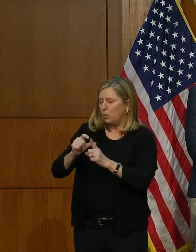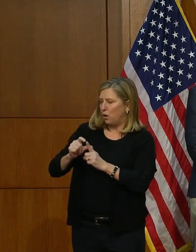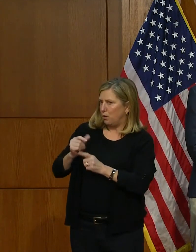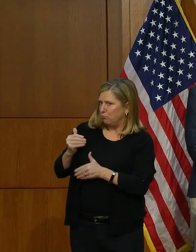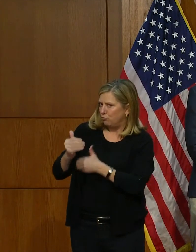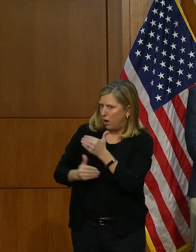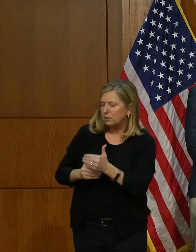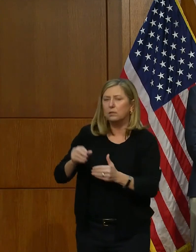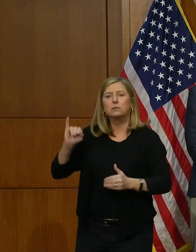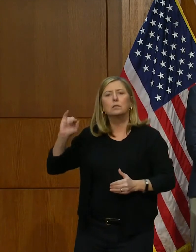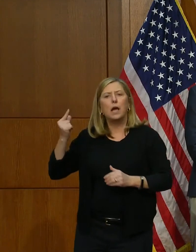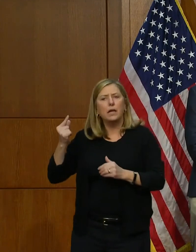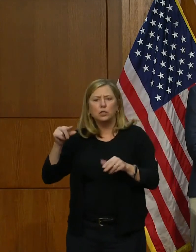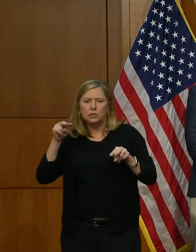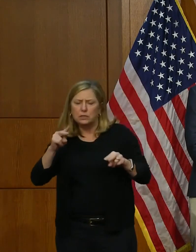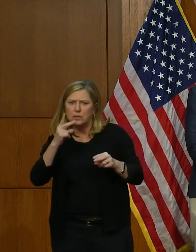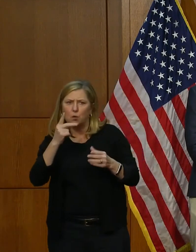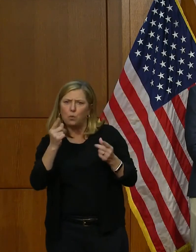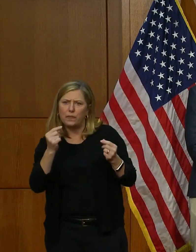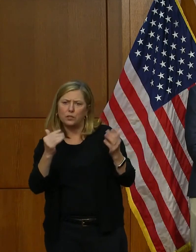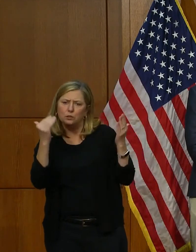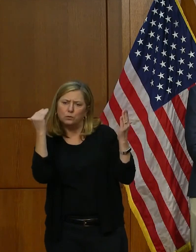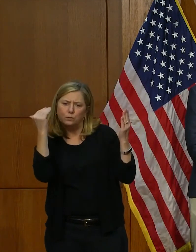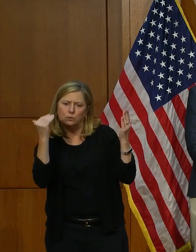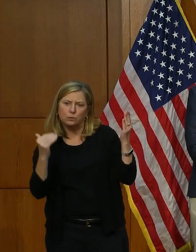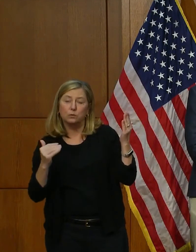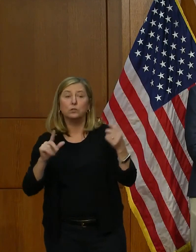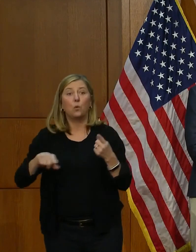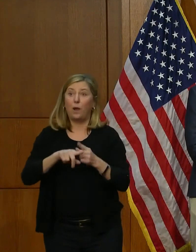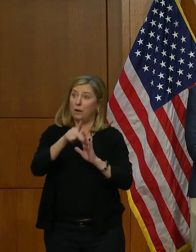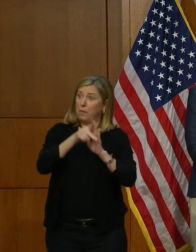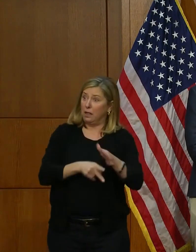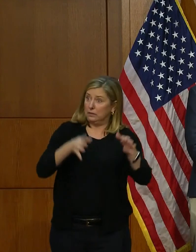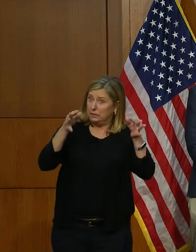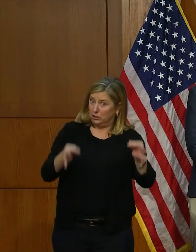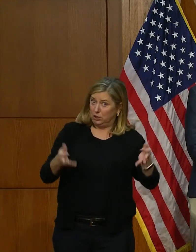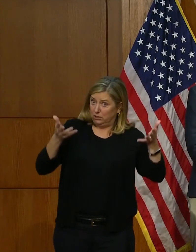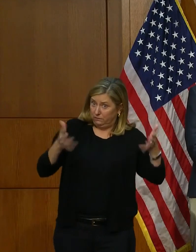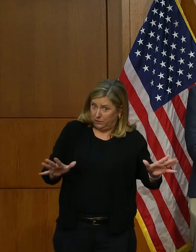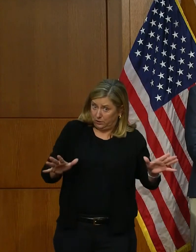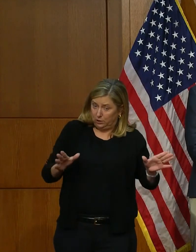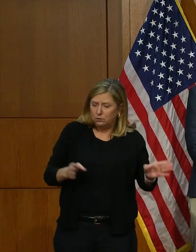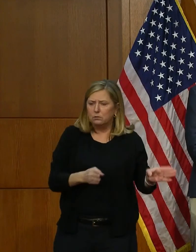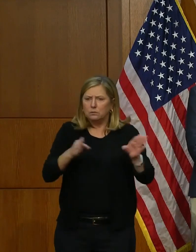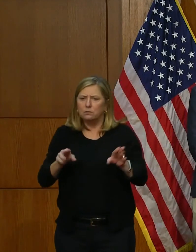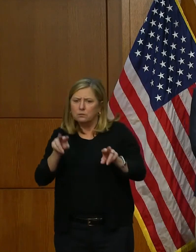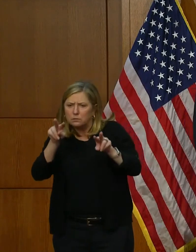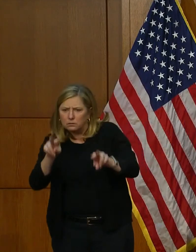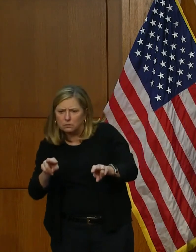UNDERSCORE THE WORD. PROCESS THE INSPECTOR GENERAL LOOKED AT THE STEPS THAT WERE TAKING